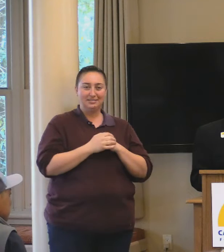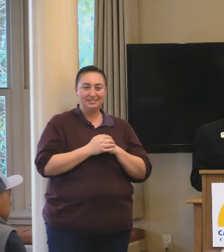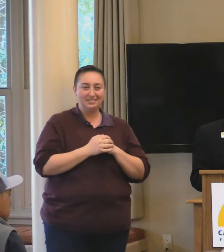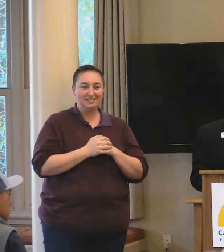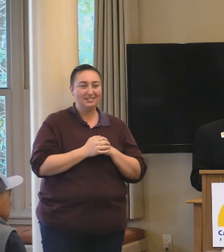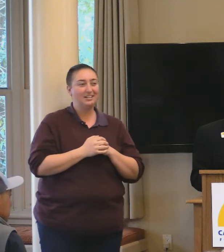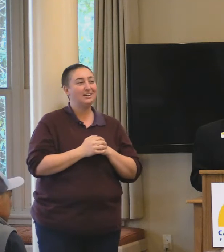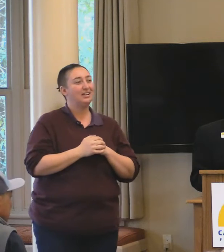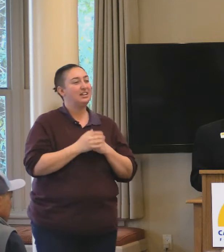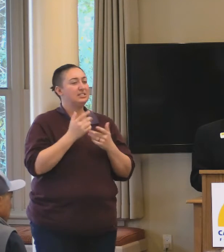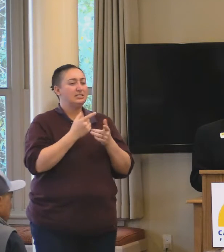Occasionally I need a bit of lubricant.